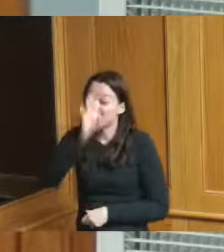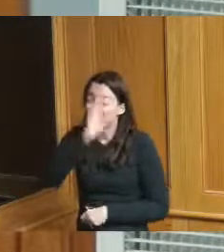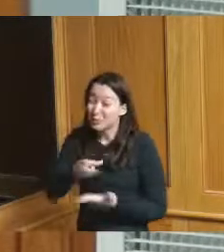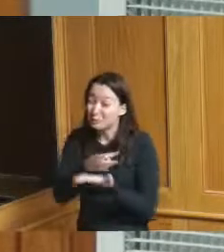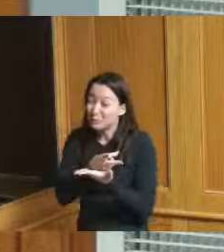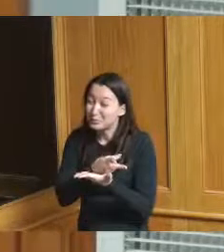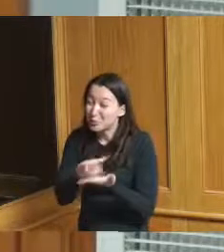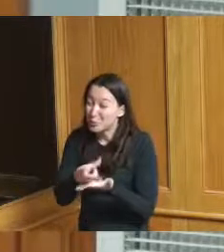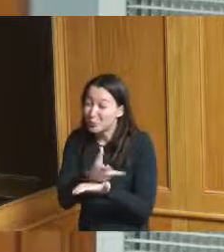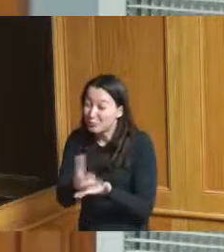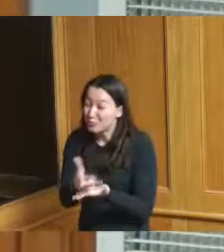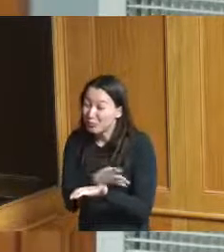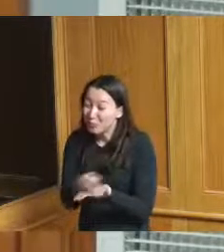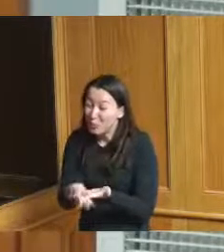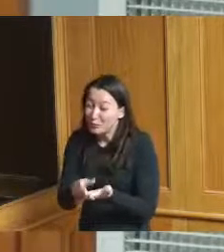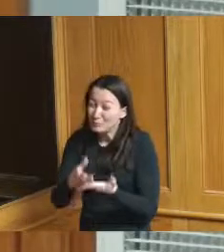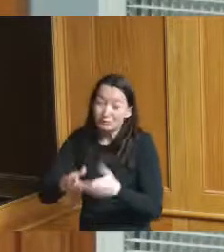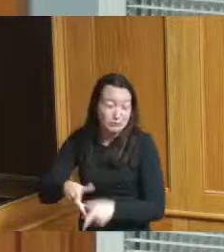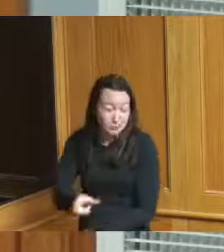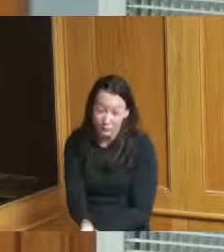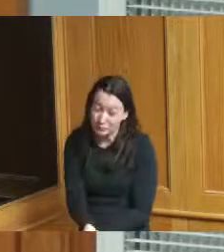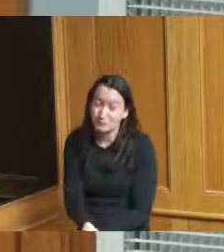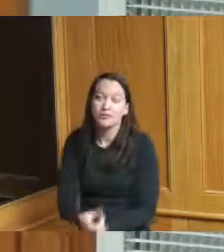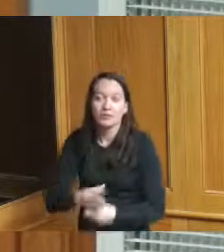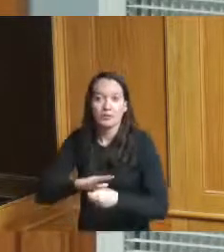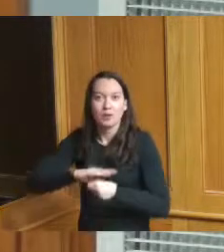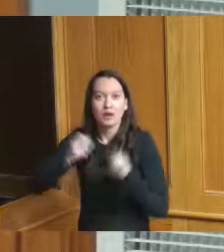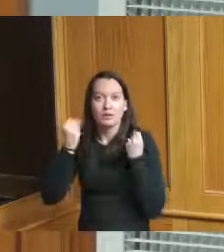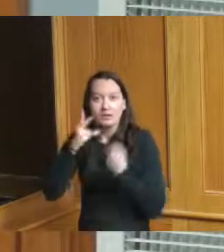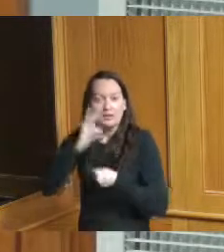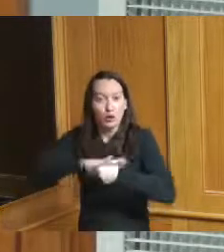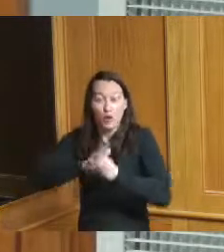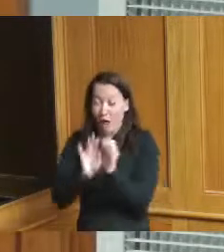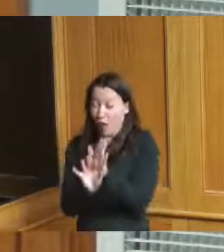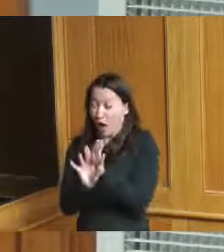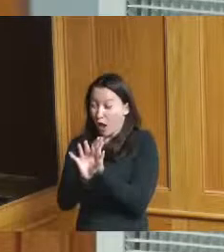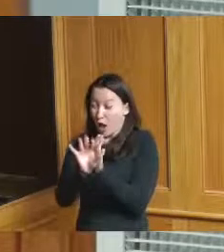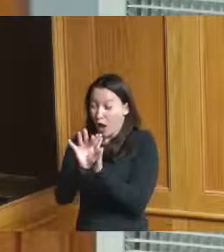the amount of virus we have in our community and the opportunity to make people sick is very